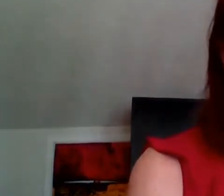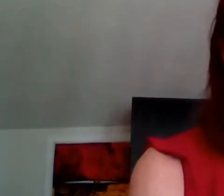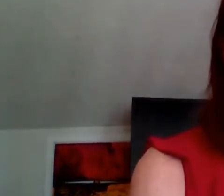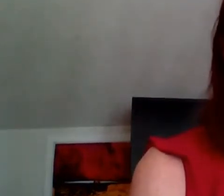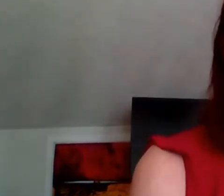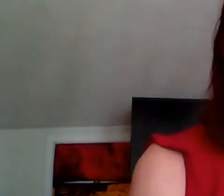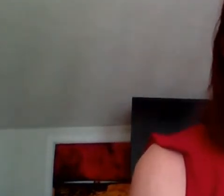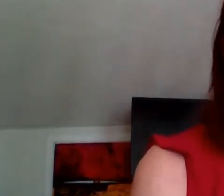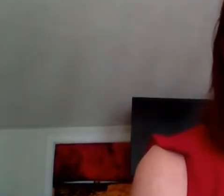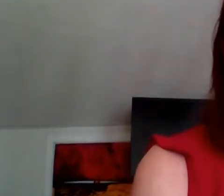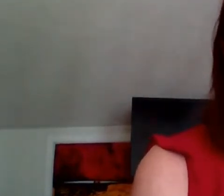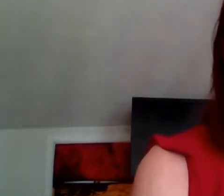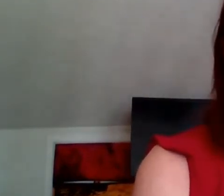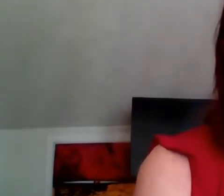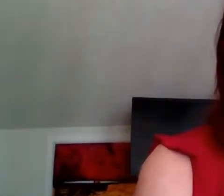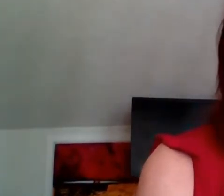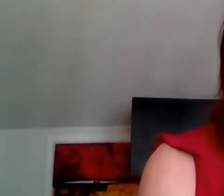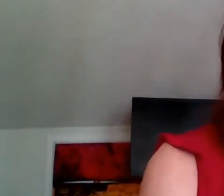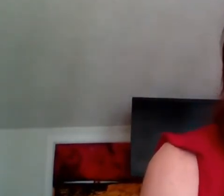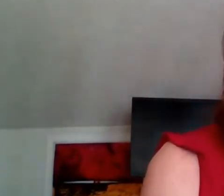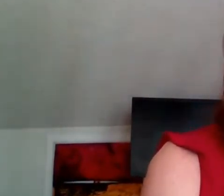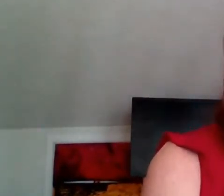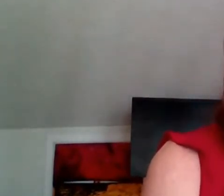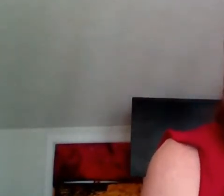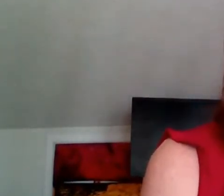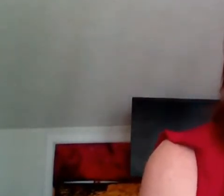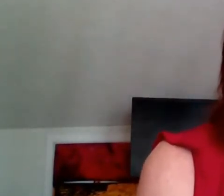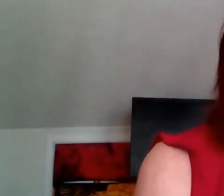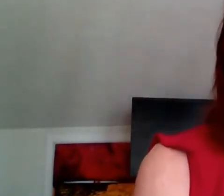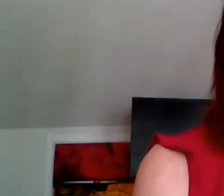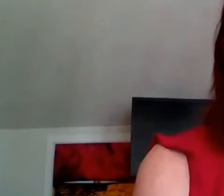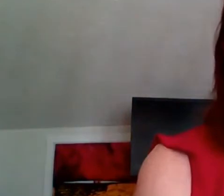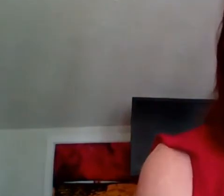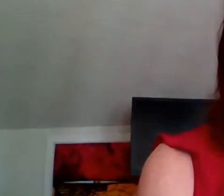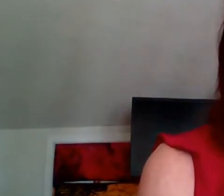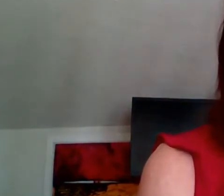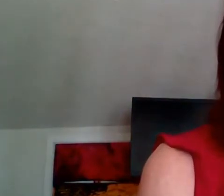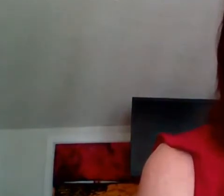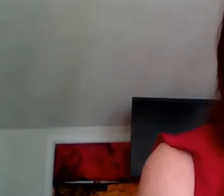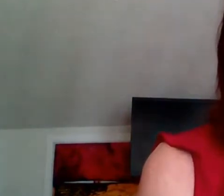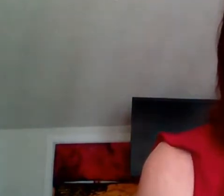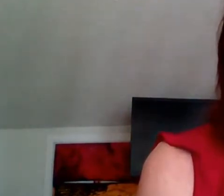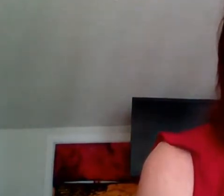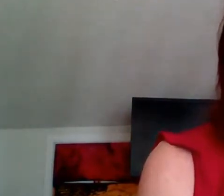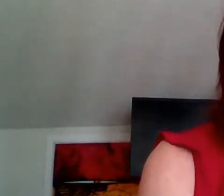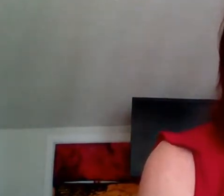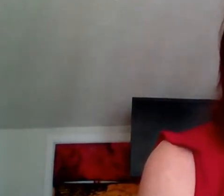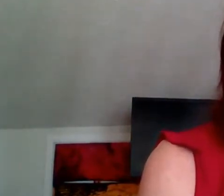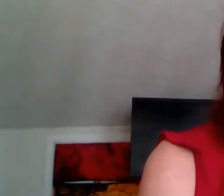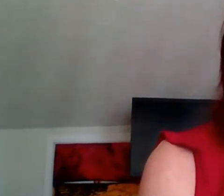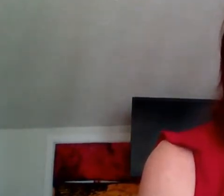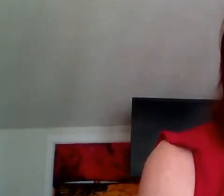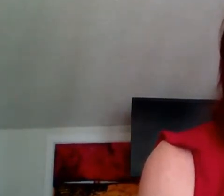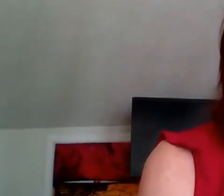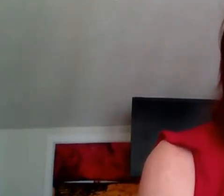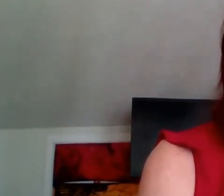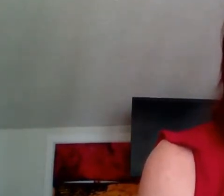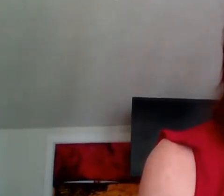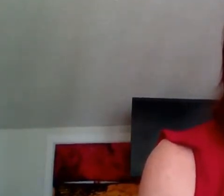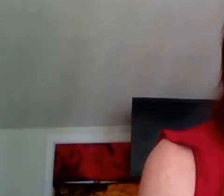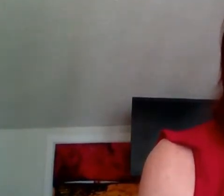My pronouns are she/her, and I am a light-skinned white female with shoulder-length reddish-brown hair which is mostly straight